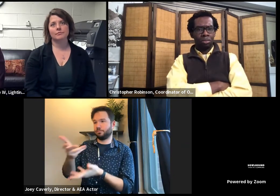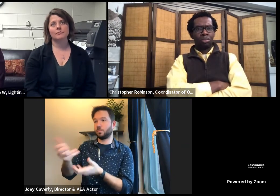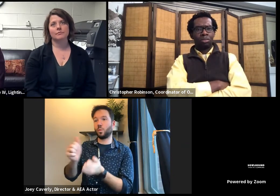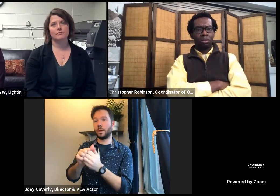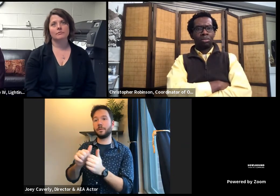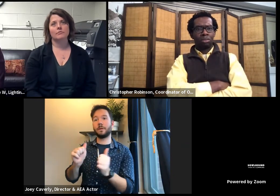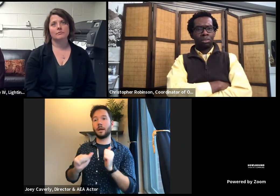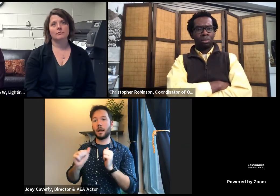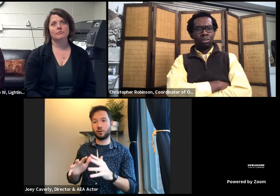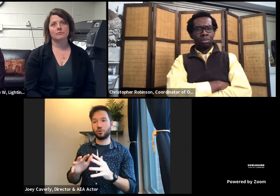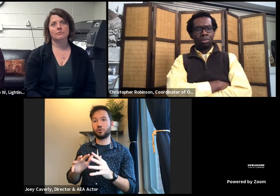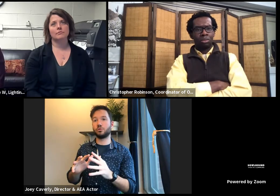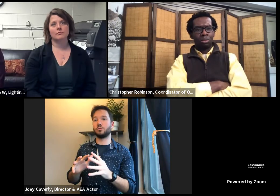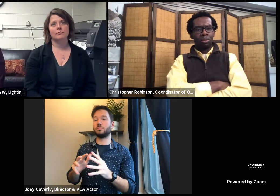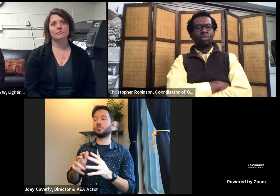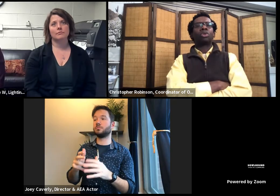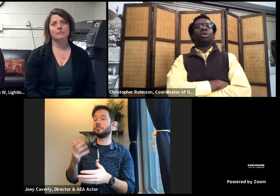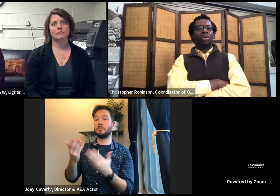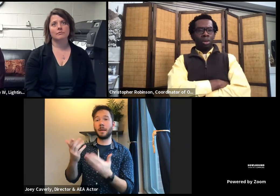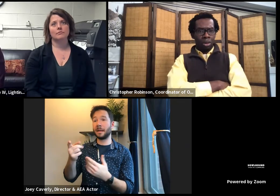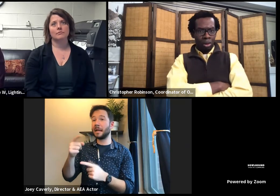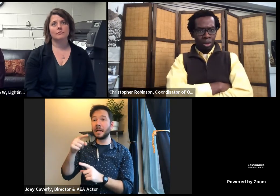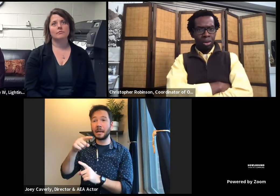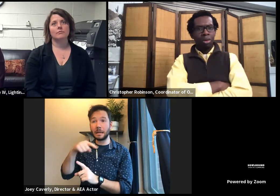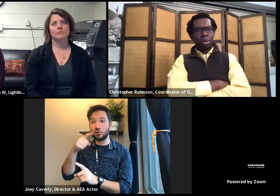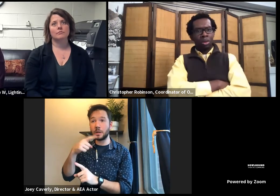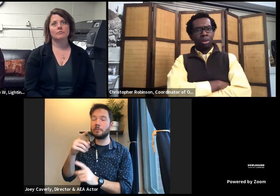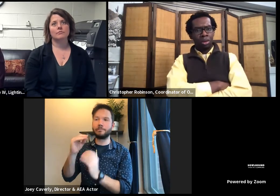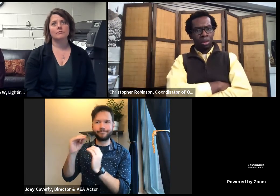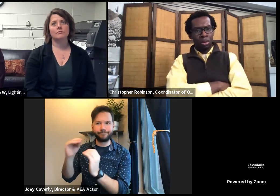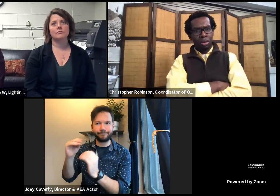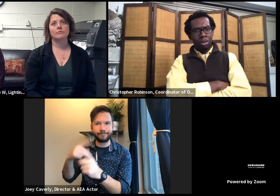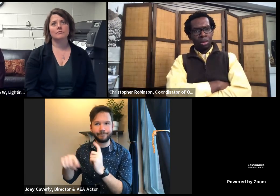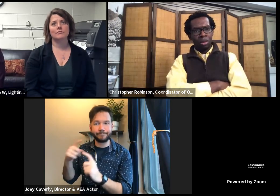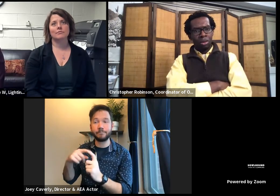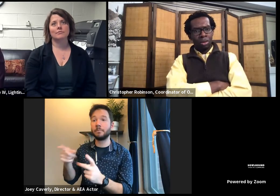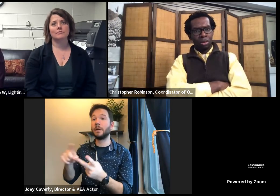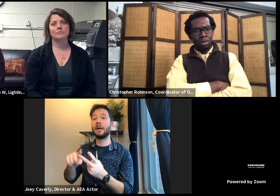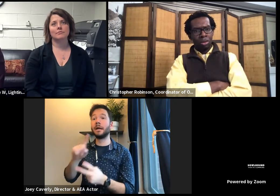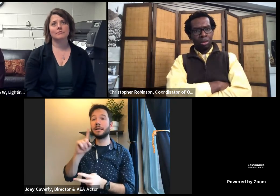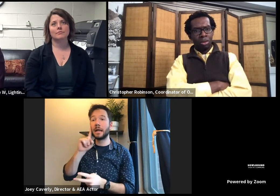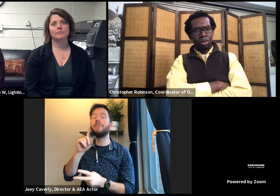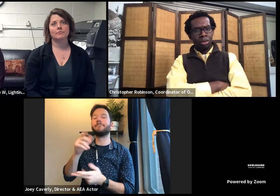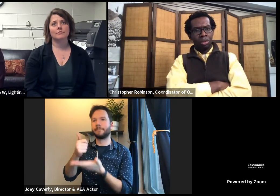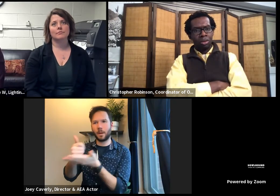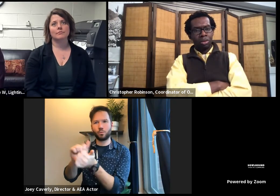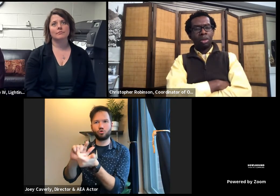So they oversee and help with the translation of those lines. They work directly with the actor. If the actor is hearing and has to sign,